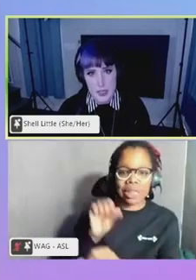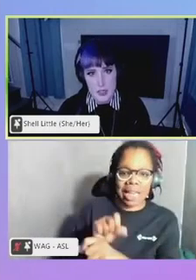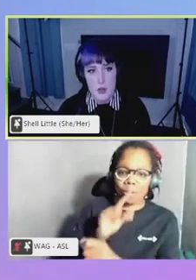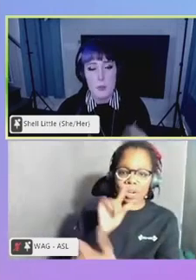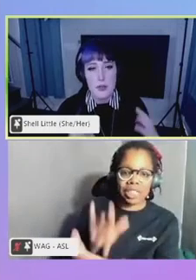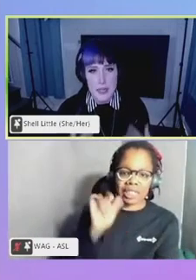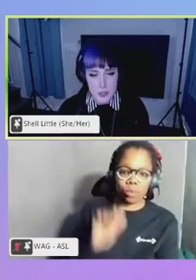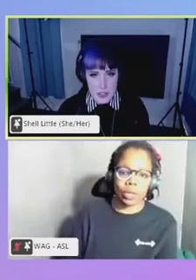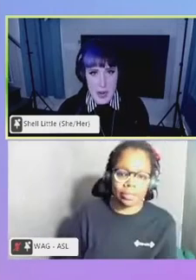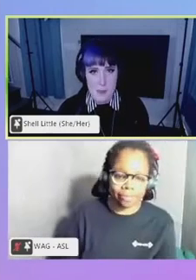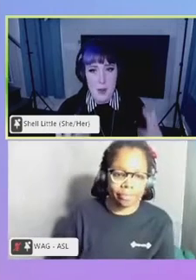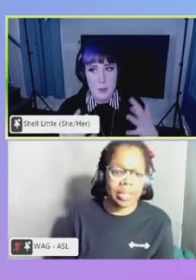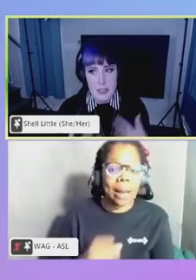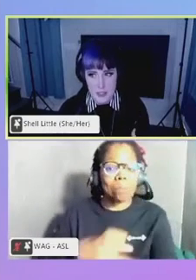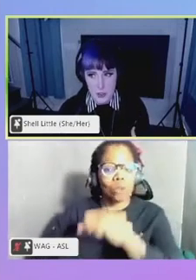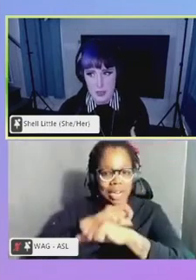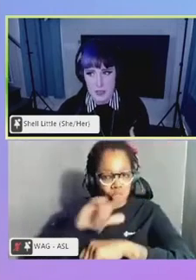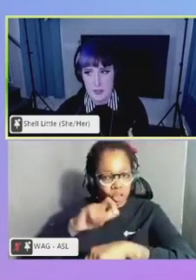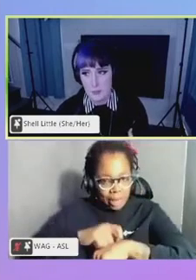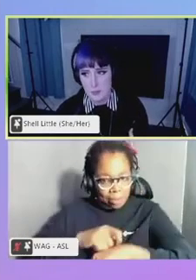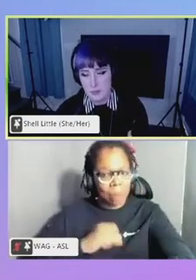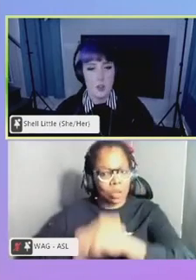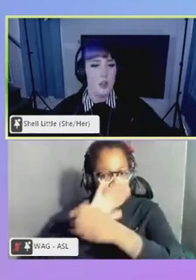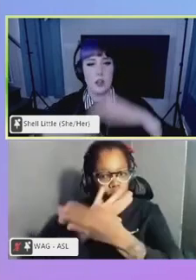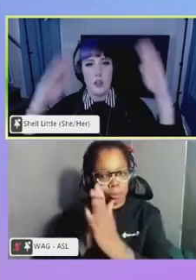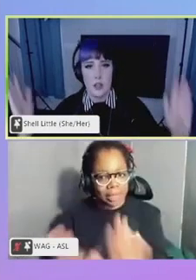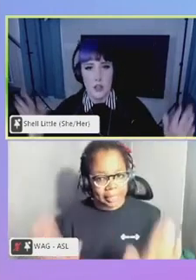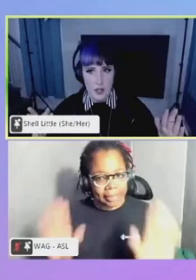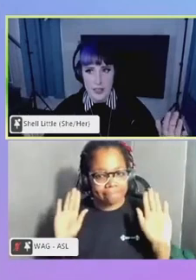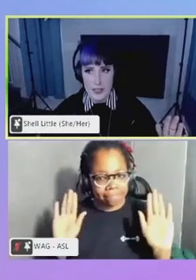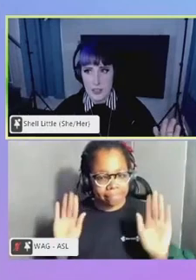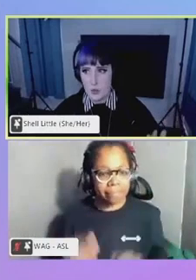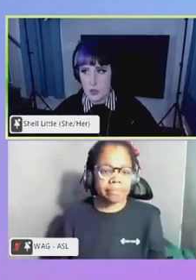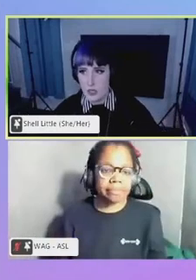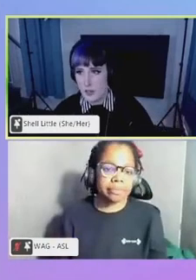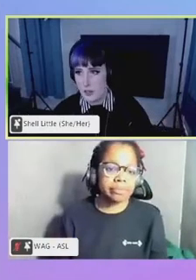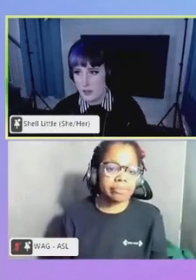our job descriptions. So quite quitting.. And what who says